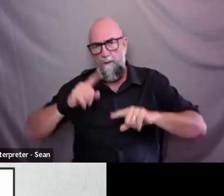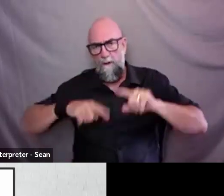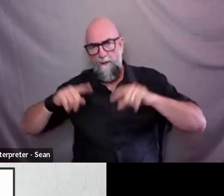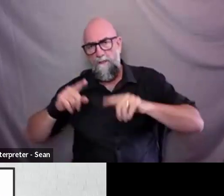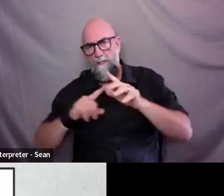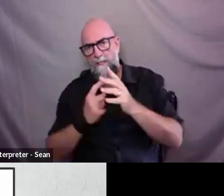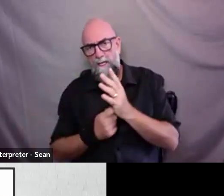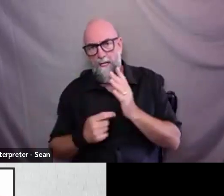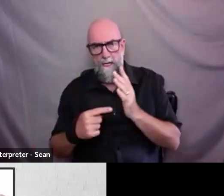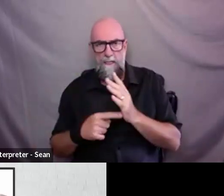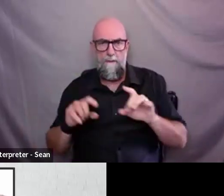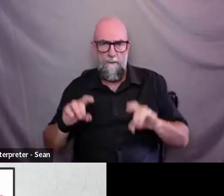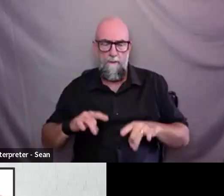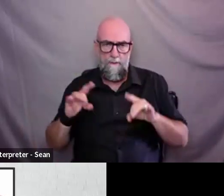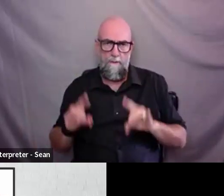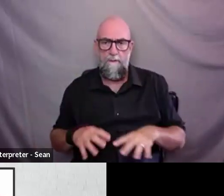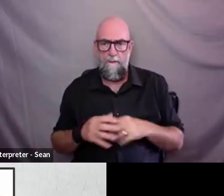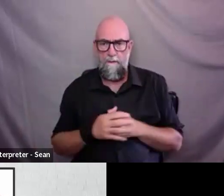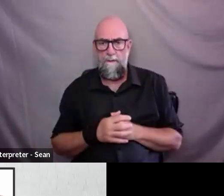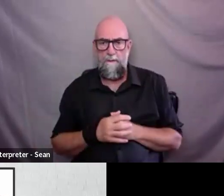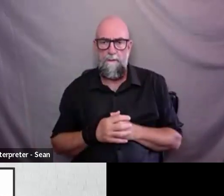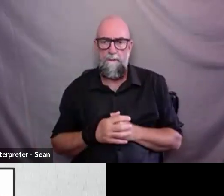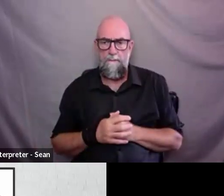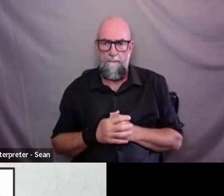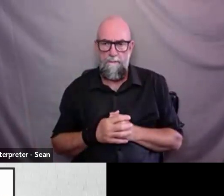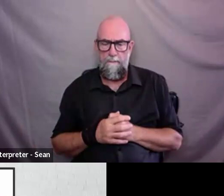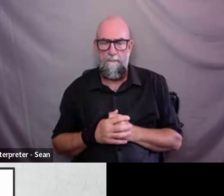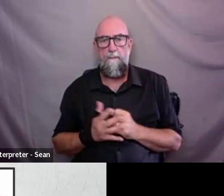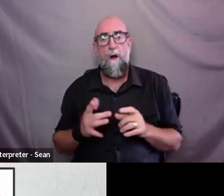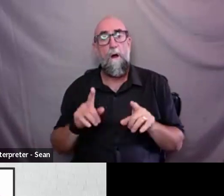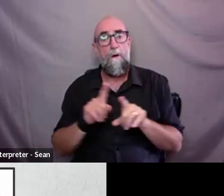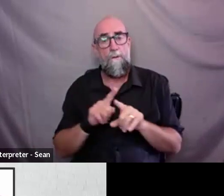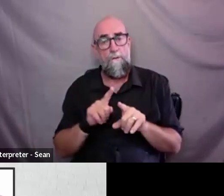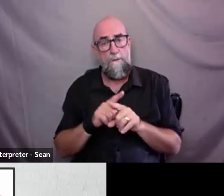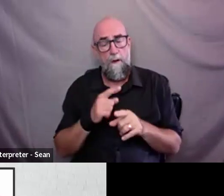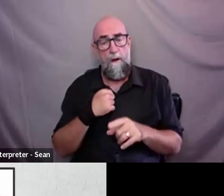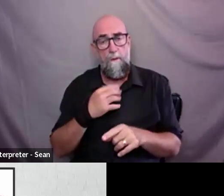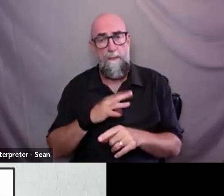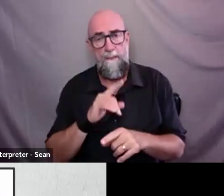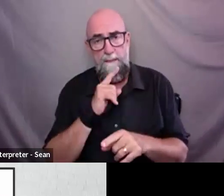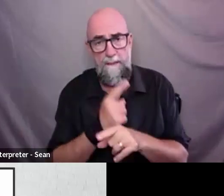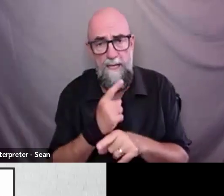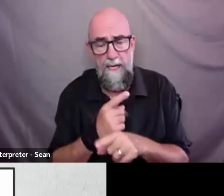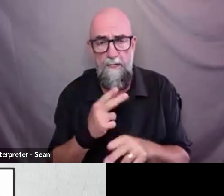Emerald and Adam for all of your incredible work and vision for this talk series , thank you so much.